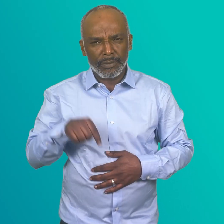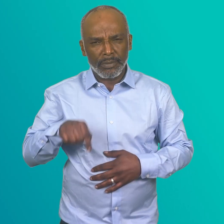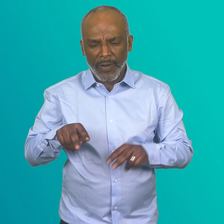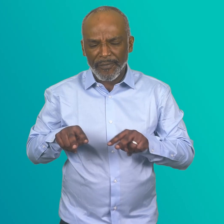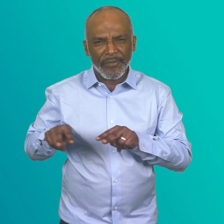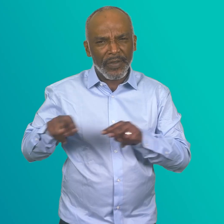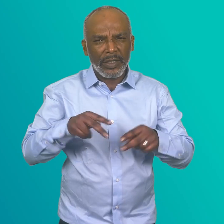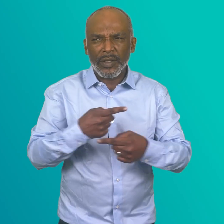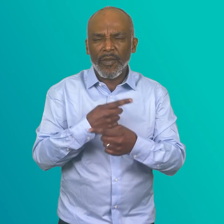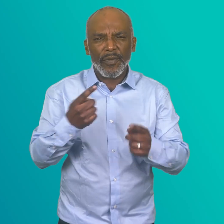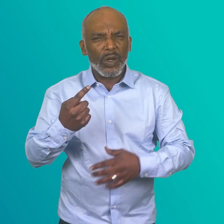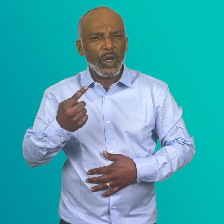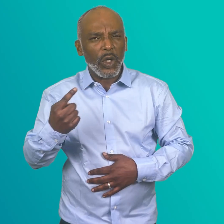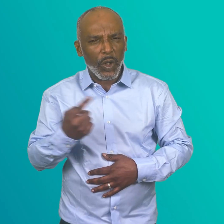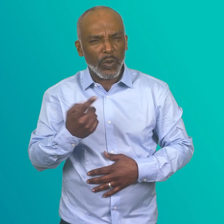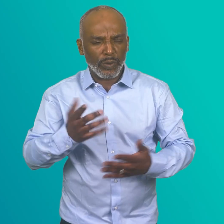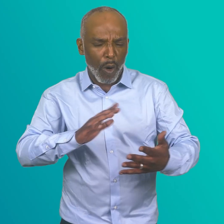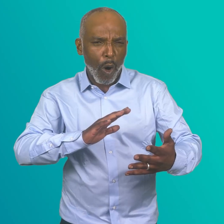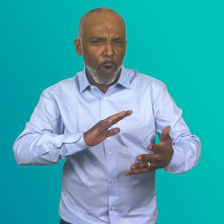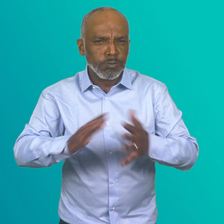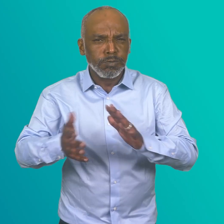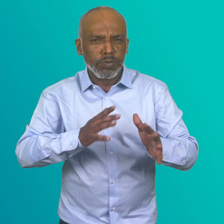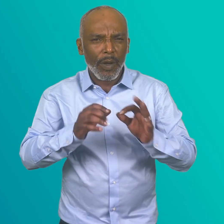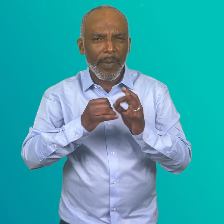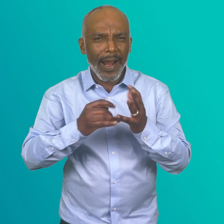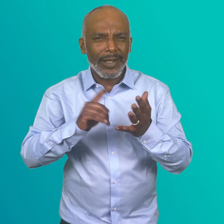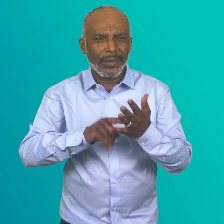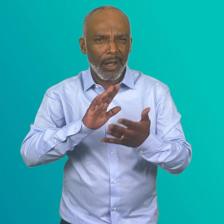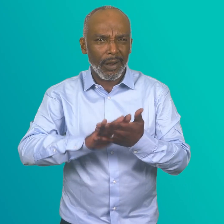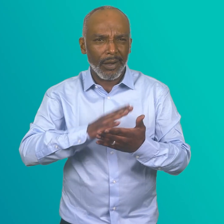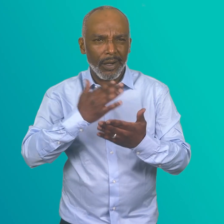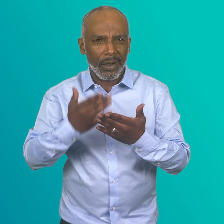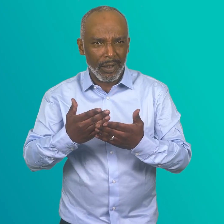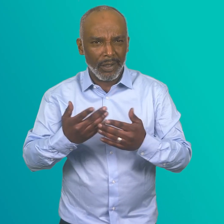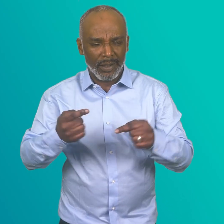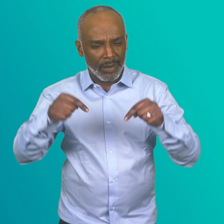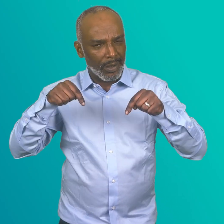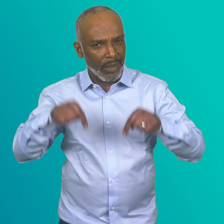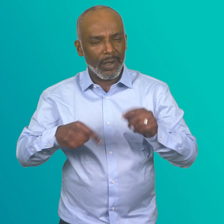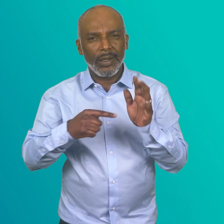This video is for British Sign Language users and is a direct BSL translation